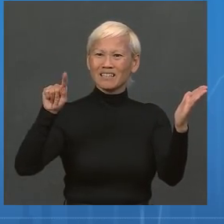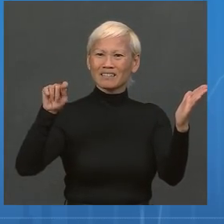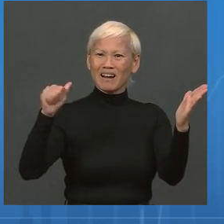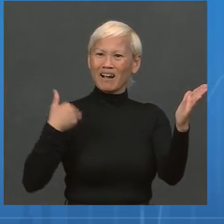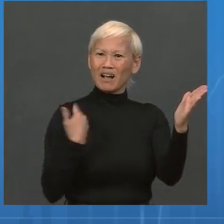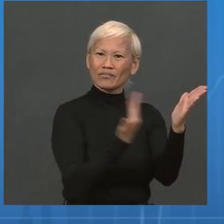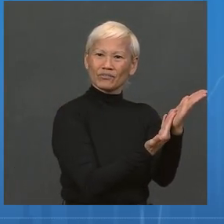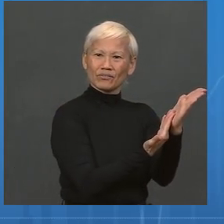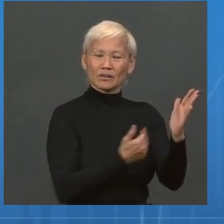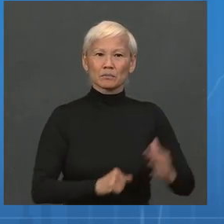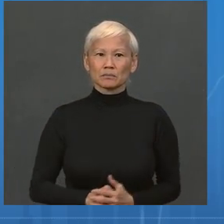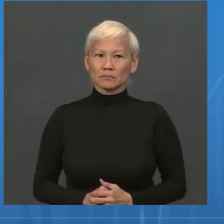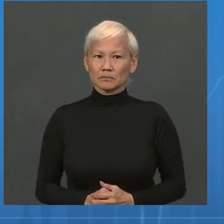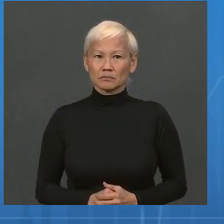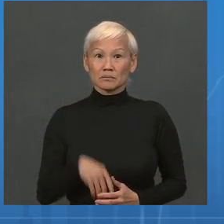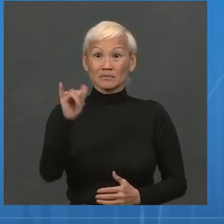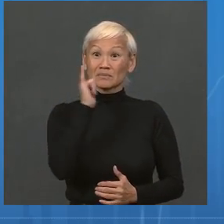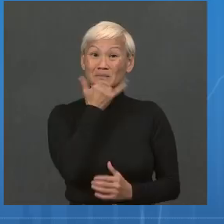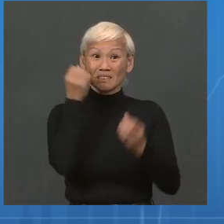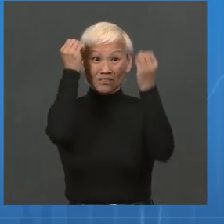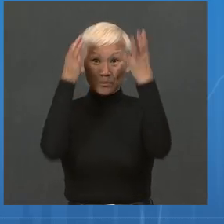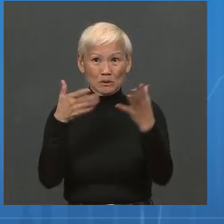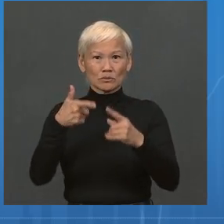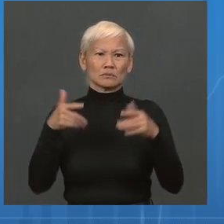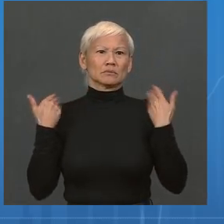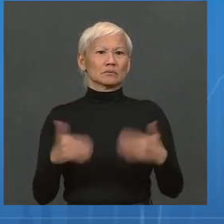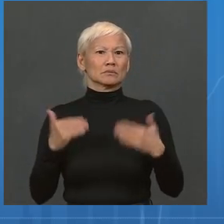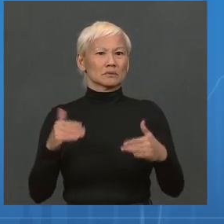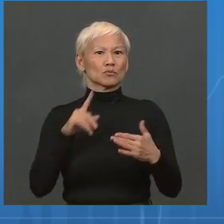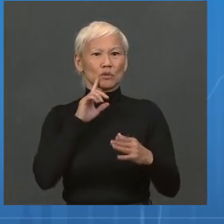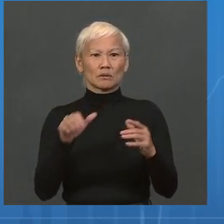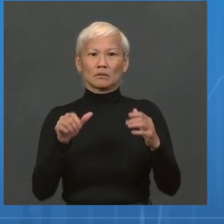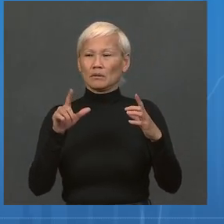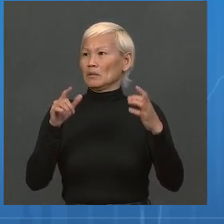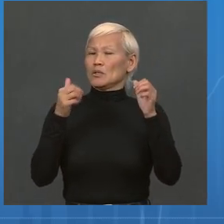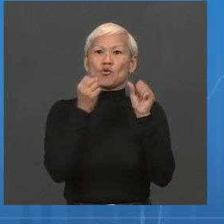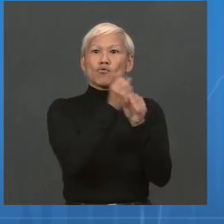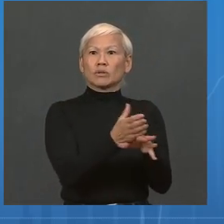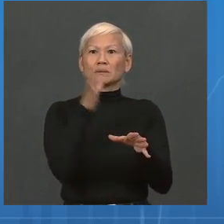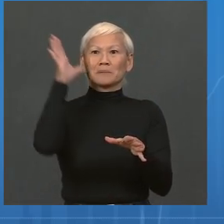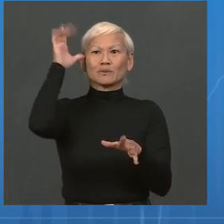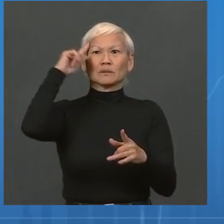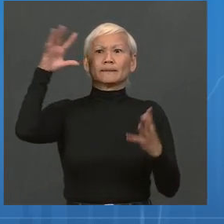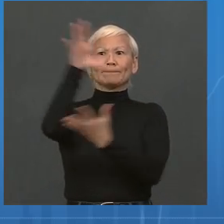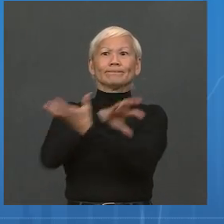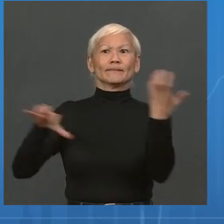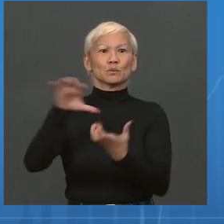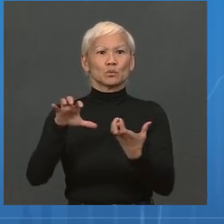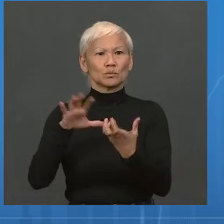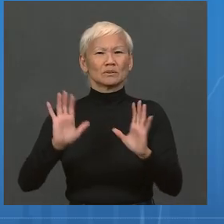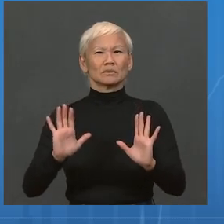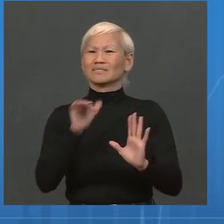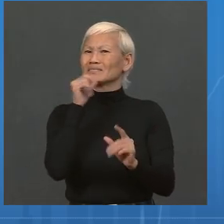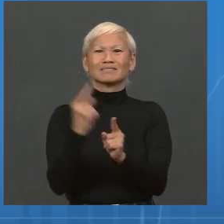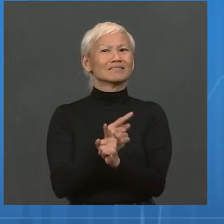That's why I'm asking parents to please seek answers from credible sources, like their doctor, their local hospital,